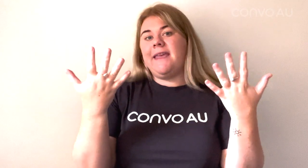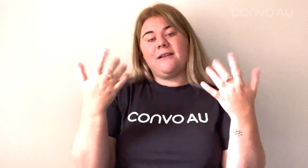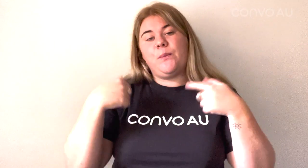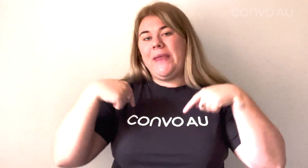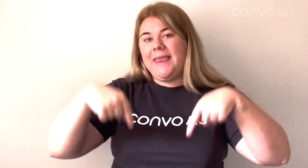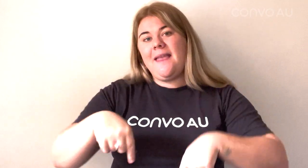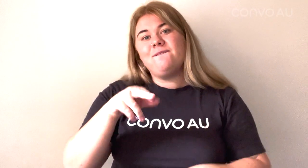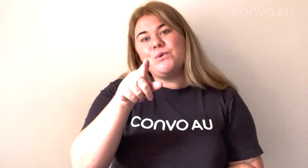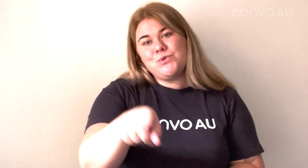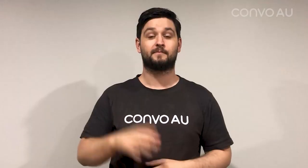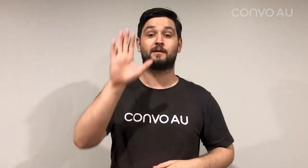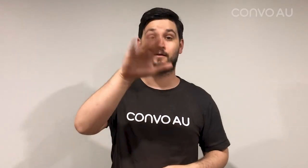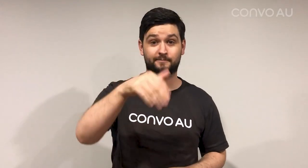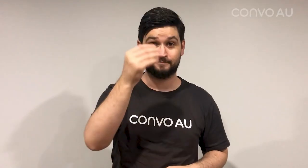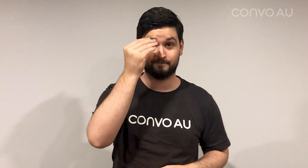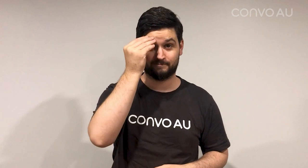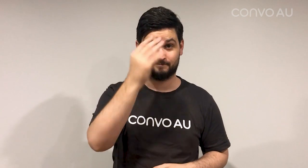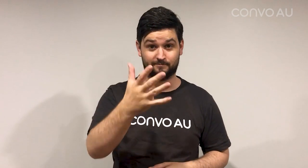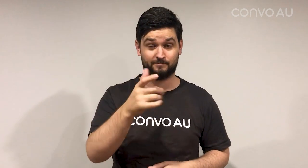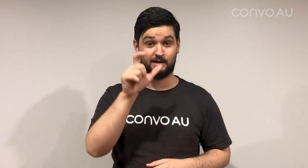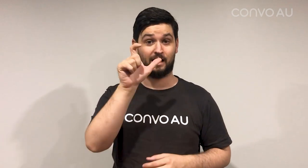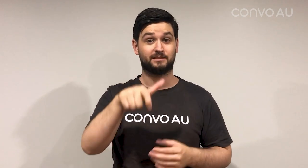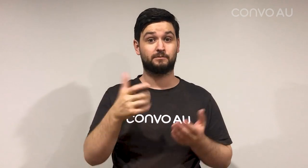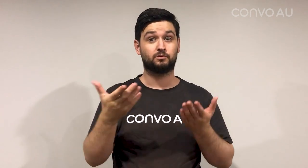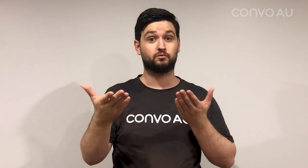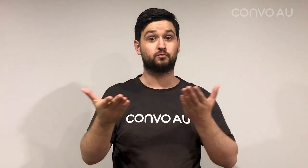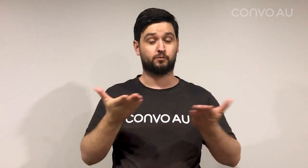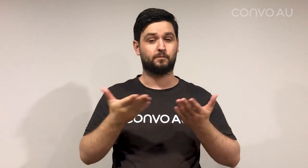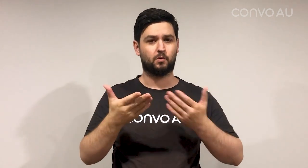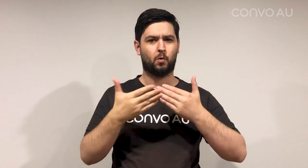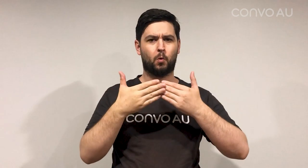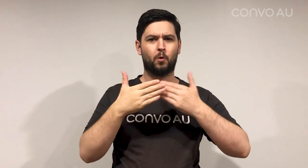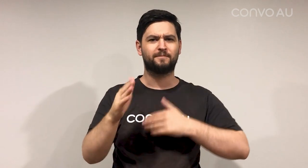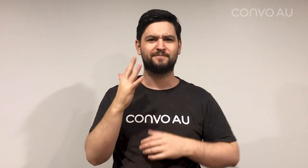We are here for you. Hey! Customer Services are open